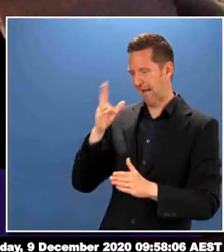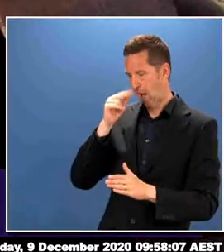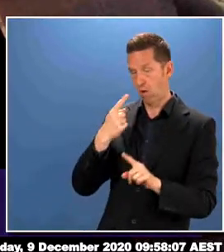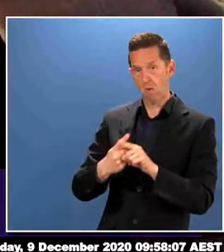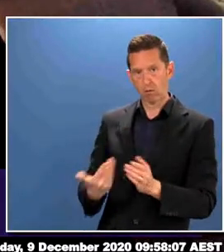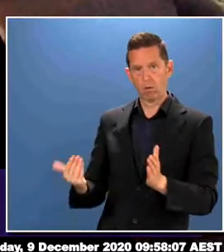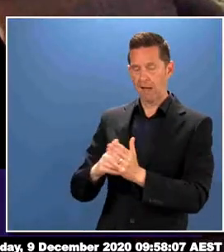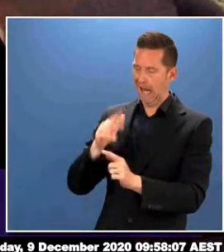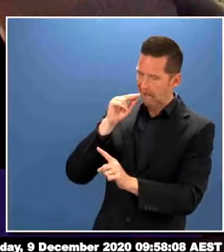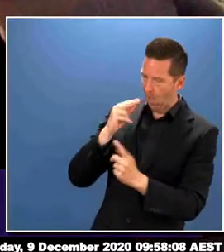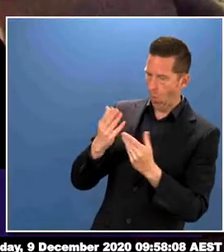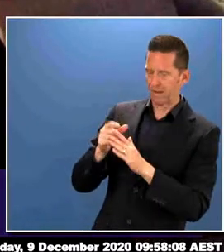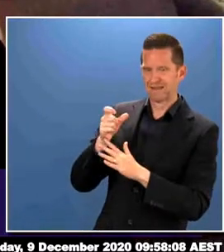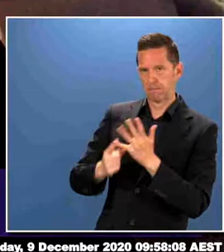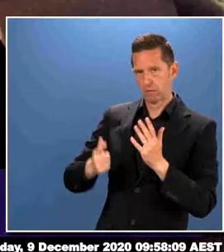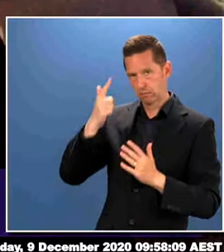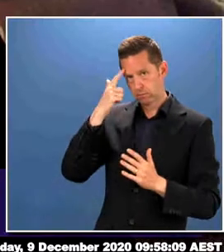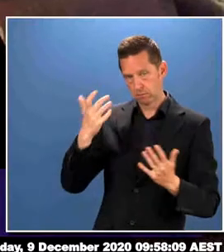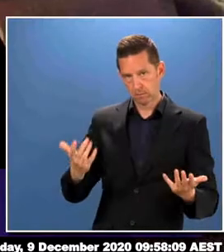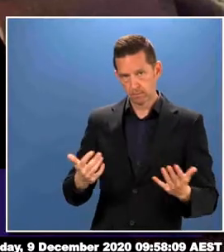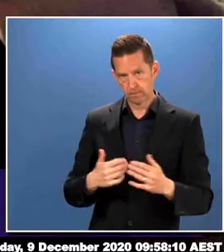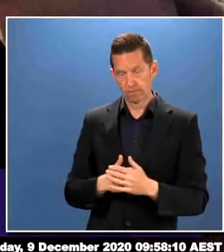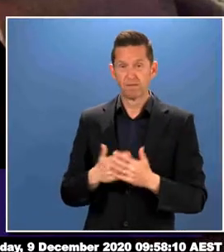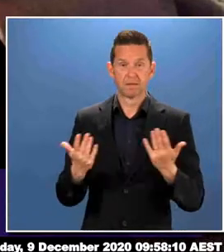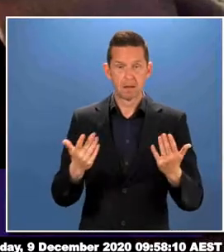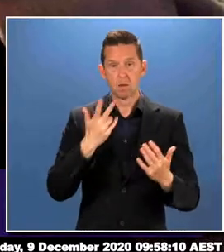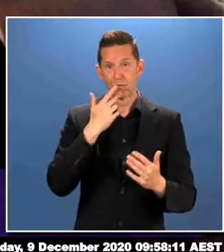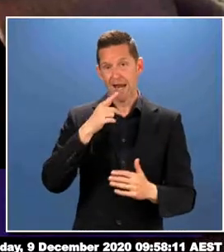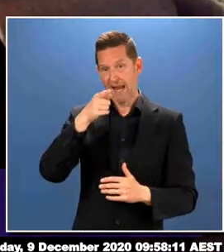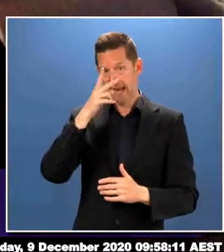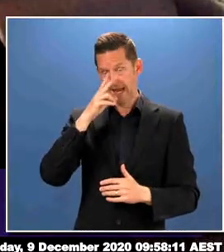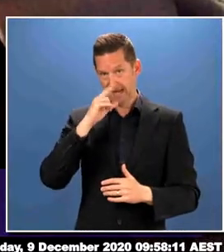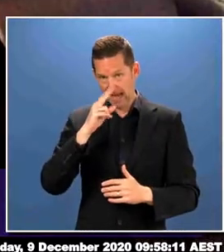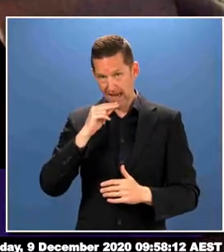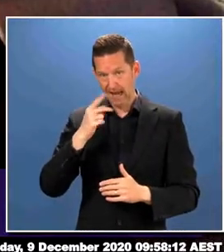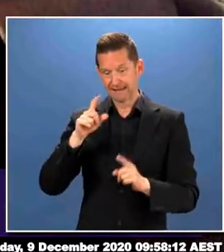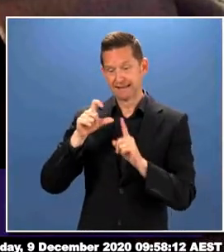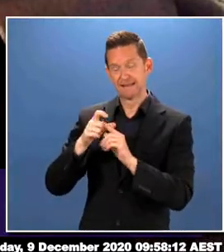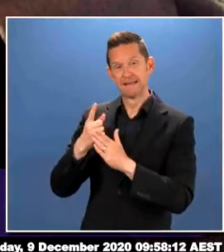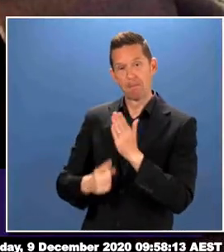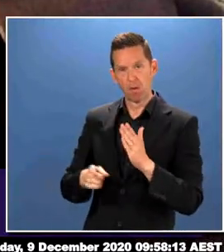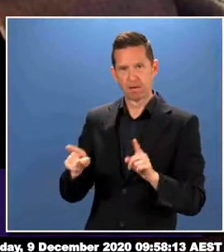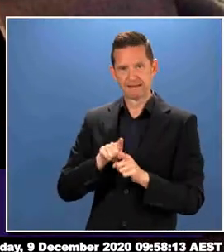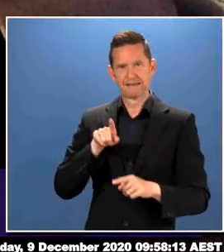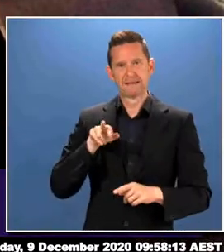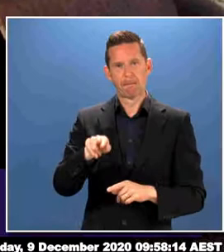So people with a disability --- so if you are a young person with a disability you are almost in this double jeopardy of being mutually